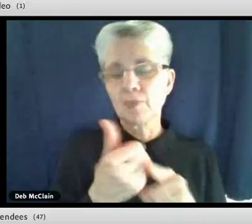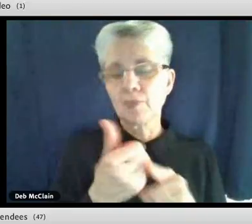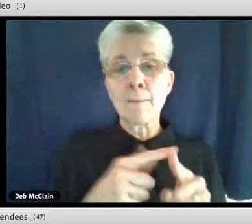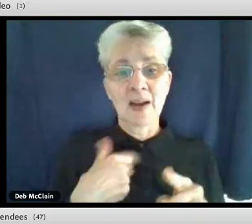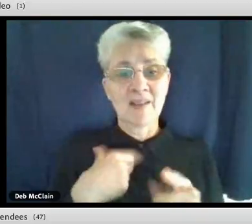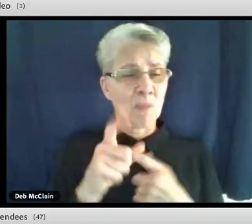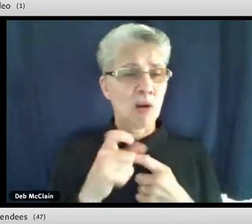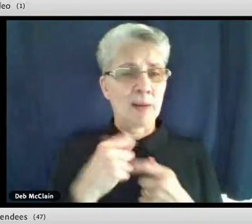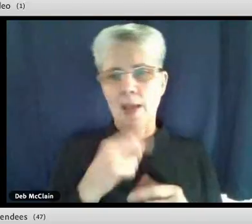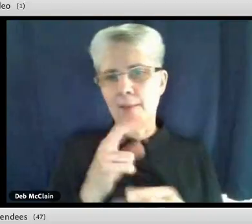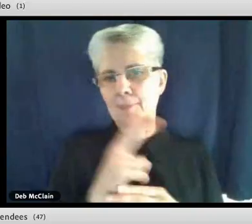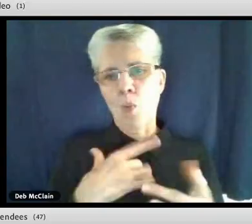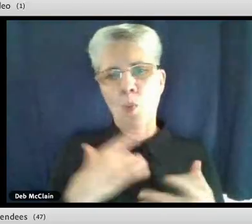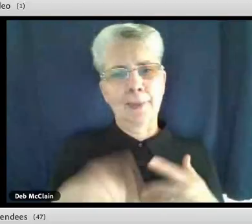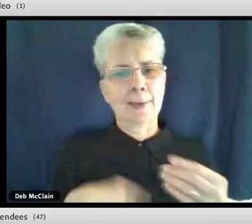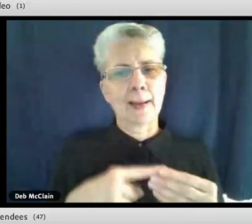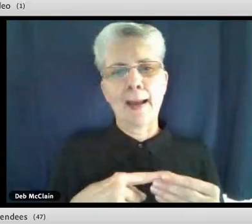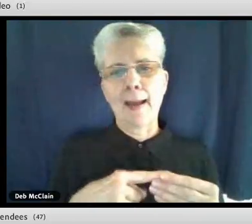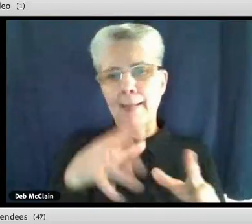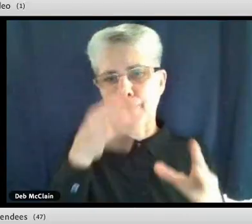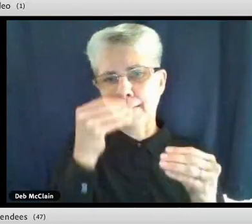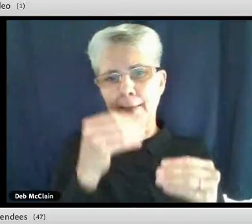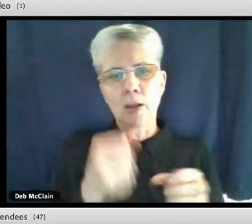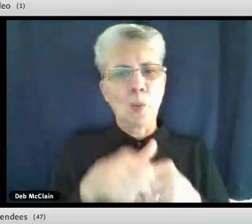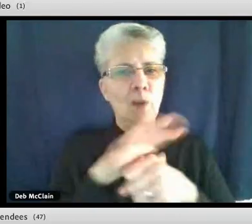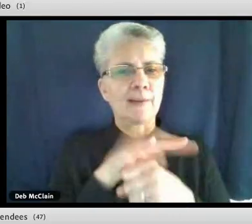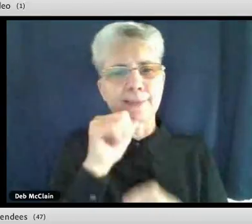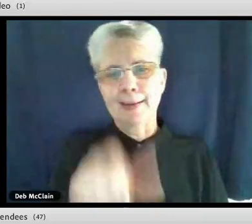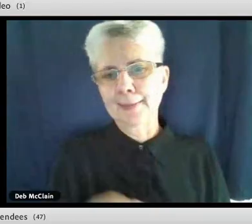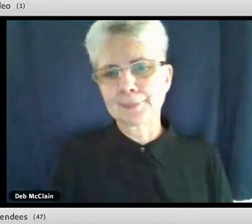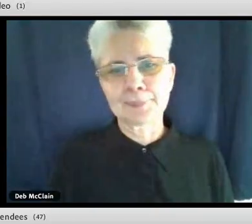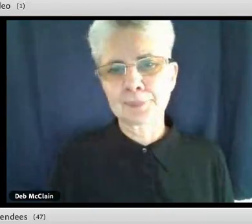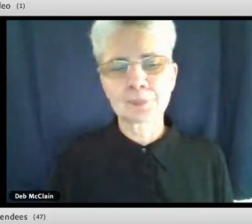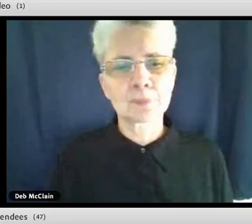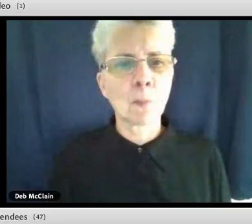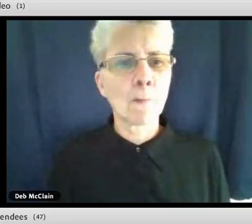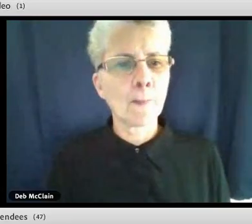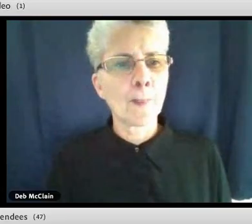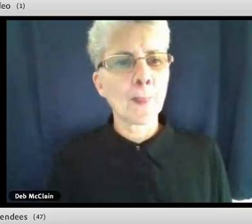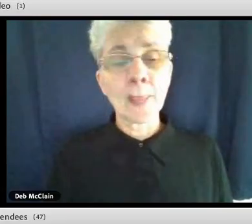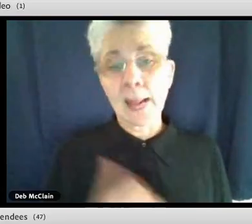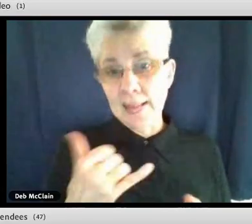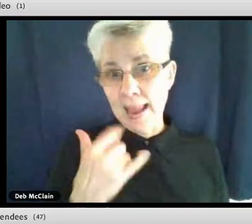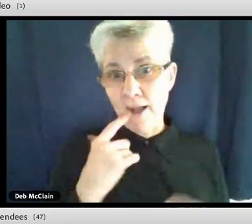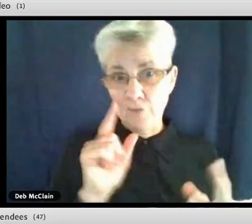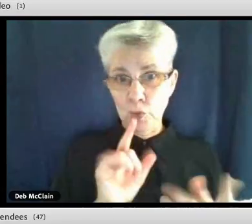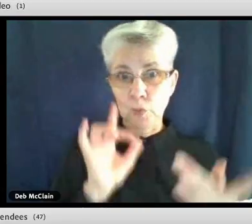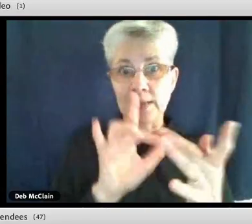I'm not worried about catching the coronavirus. Now if you come into contact with a lot of people